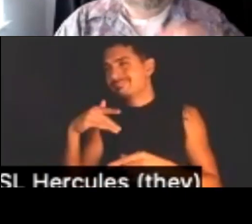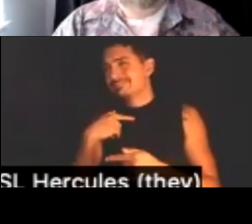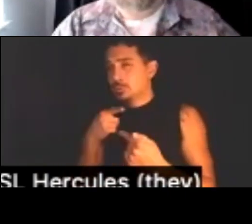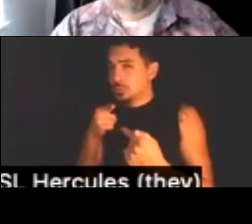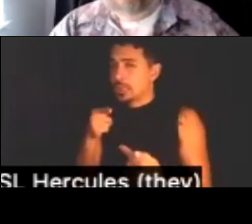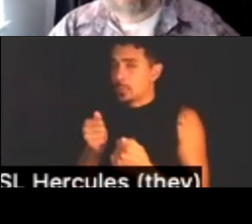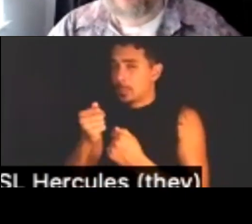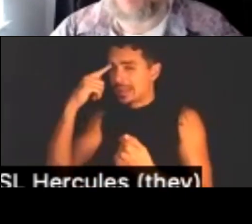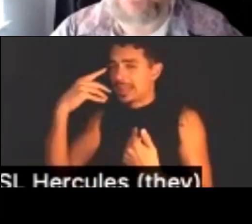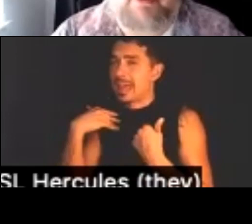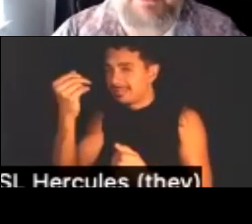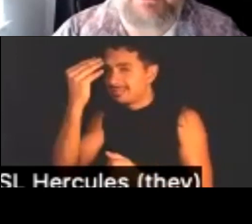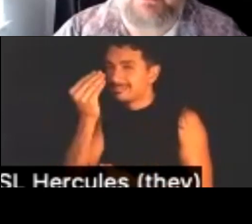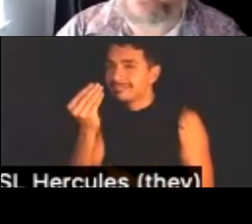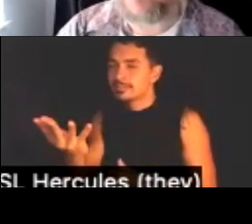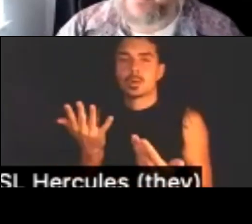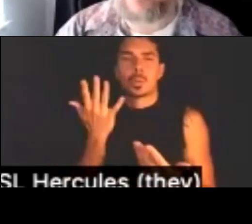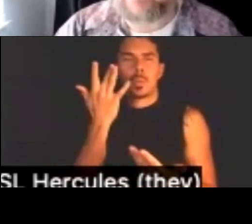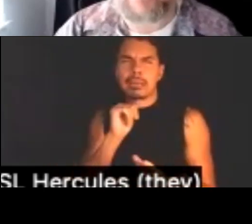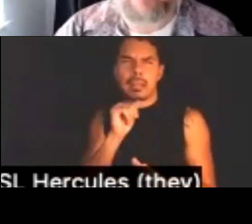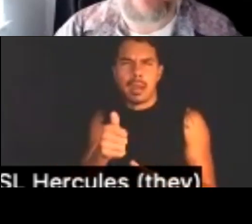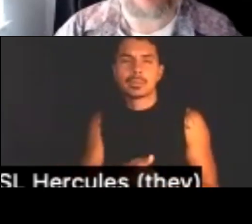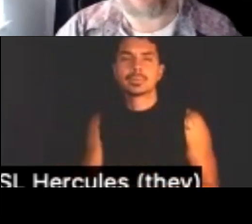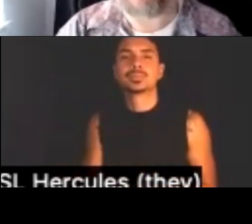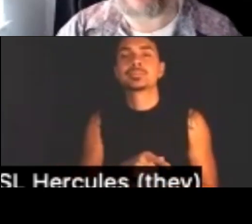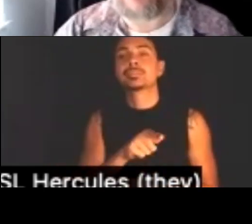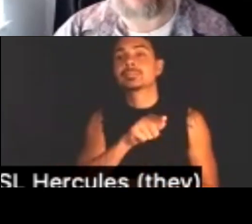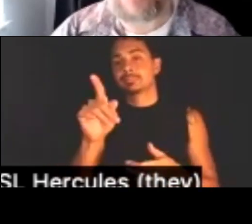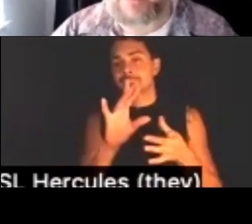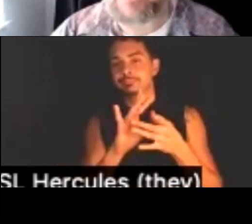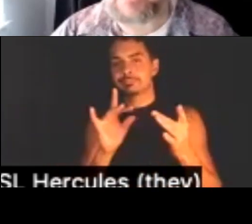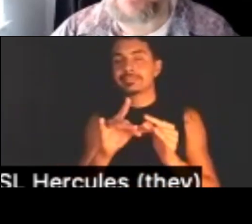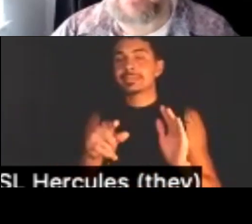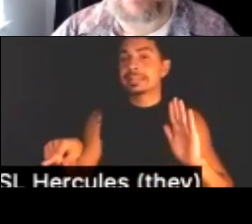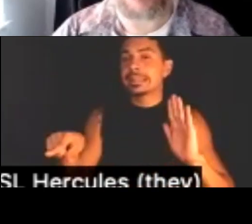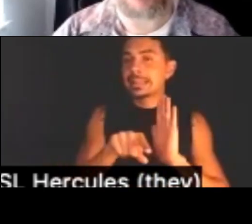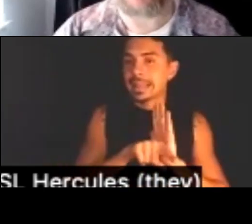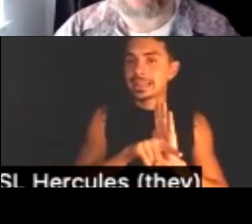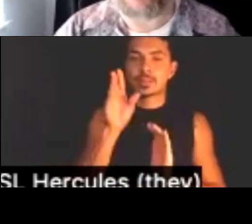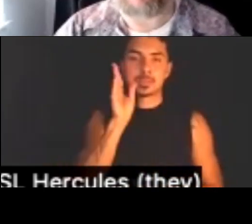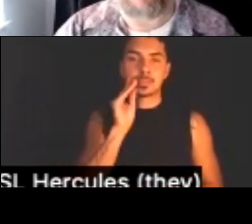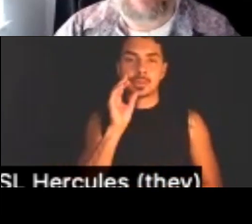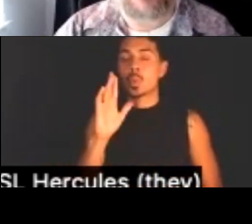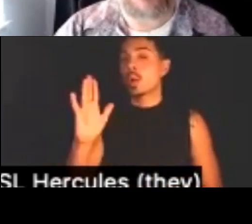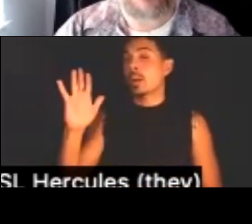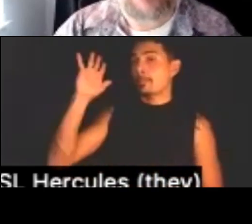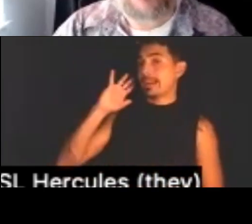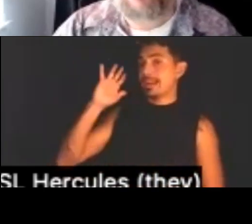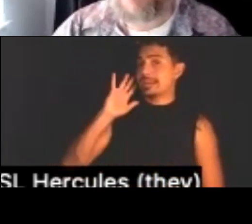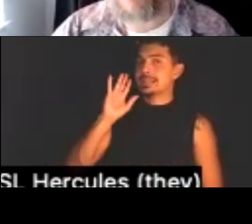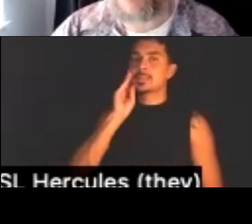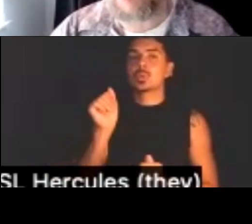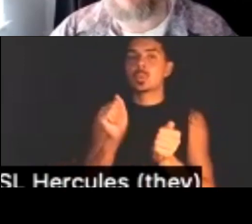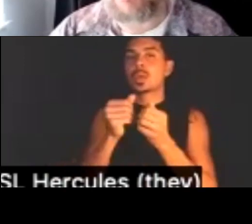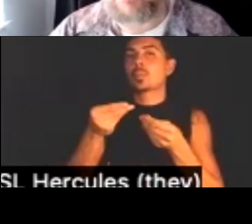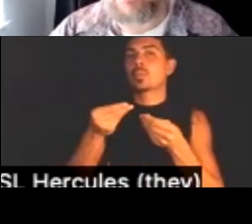So one of the other things that you all mentioned was negative experiences or negative past experiences with providers or maybe a community member